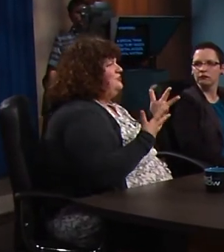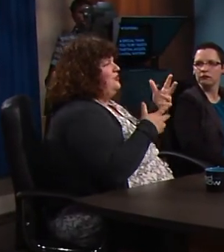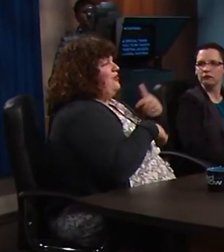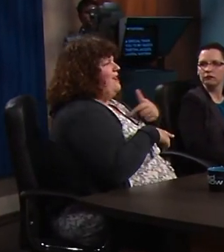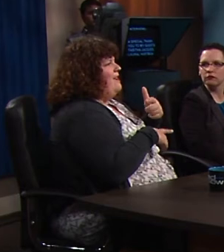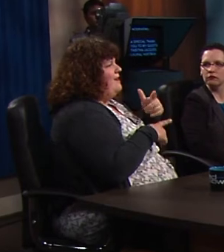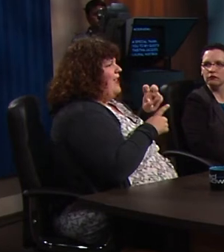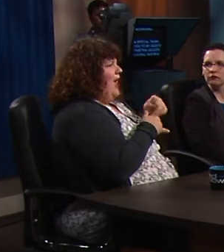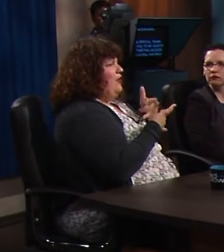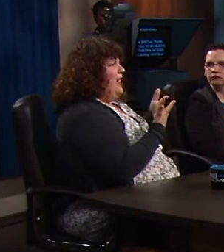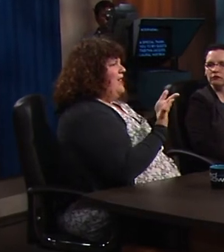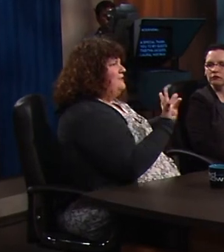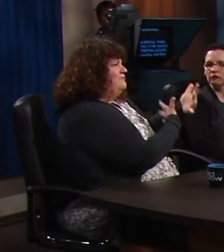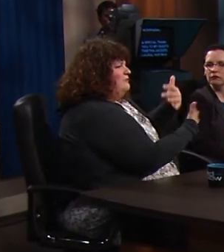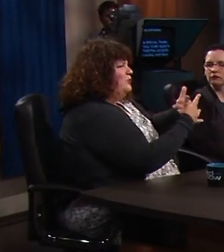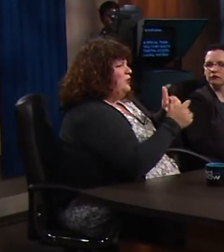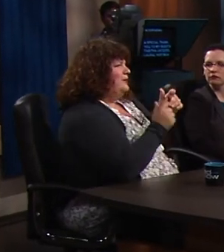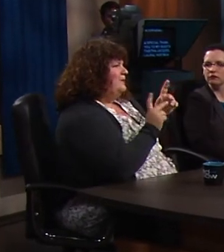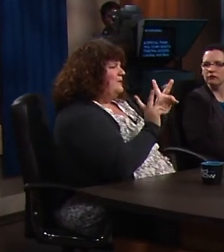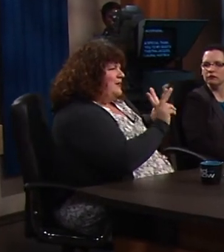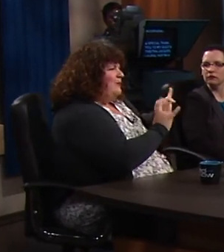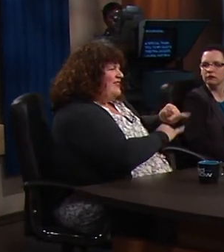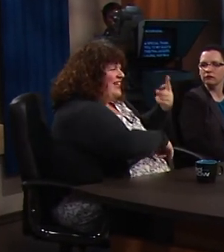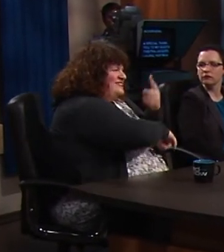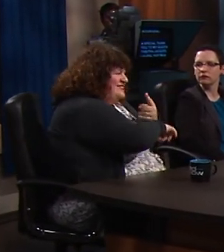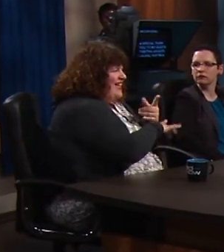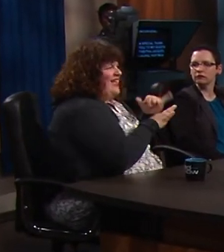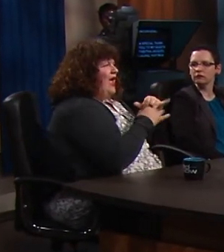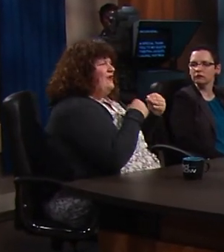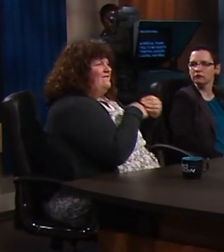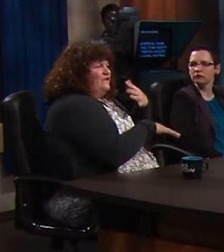I CAN PUT IN MY ARTWORK. I'M A MOTHER I'M AN EDUCATOR SO